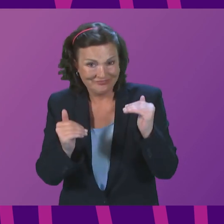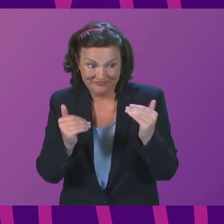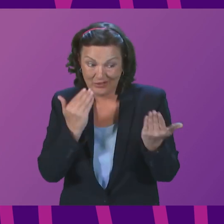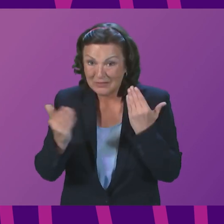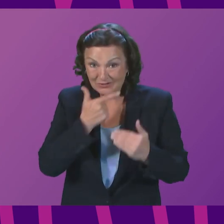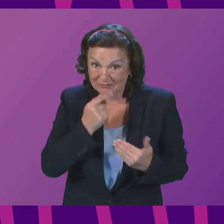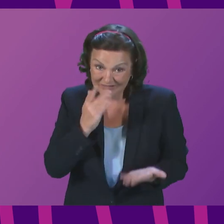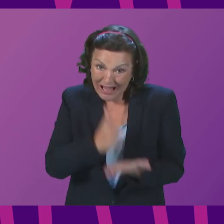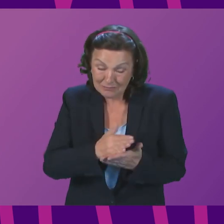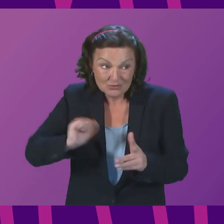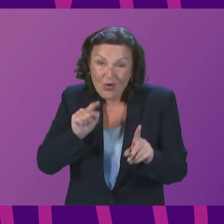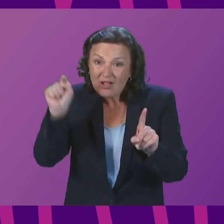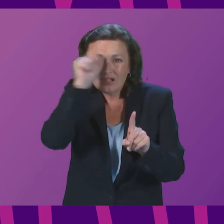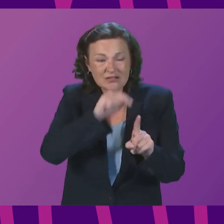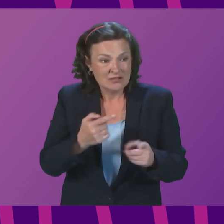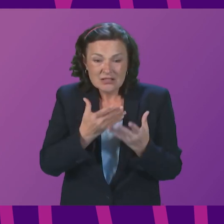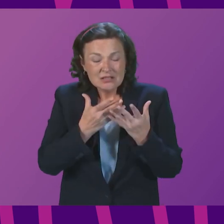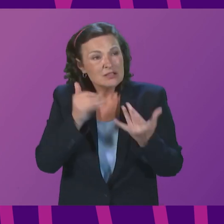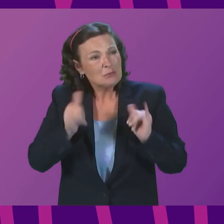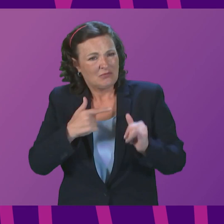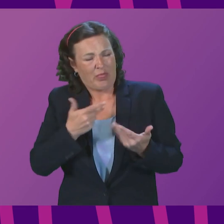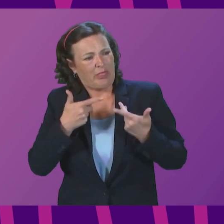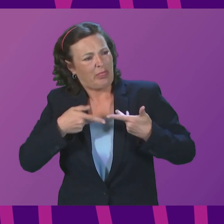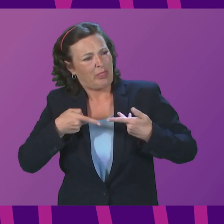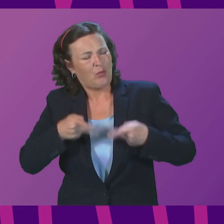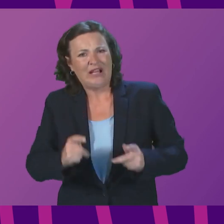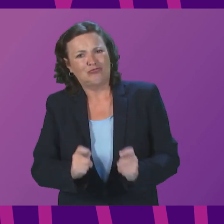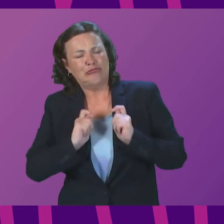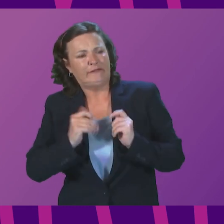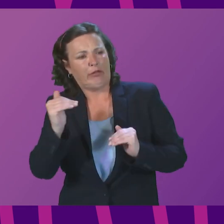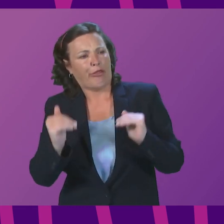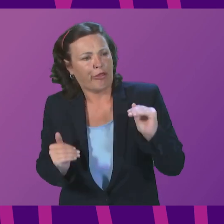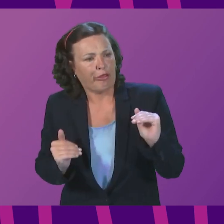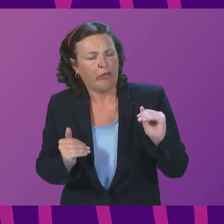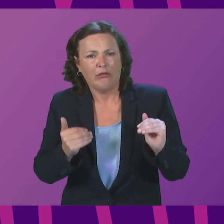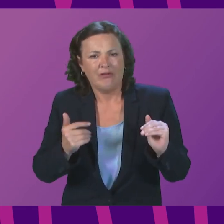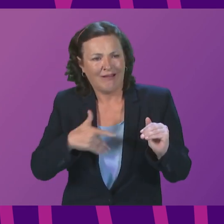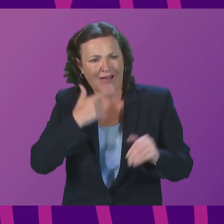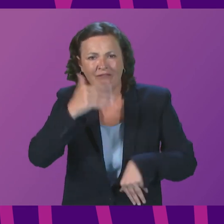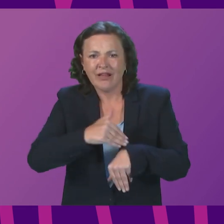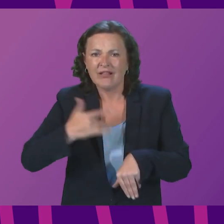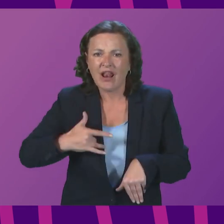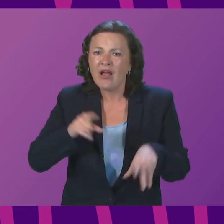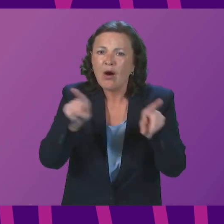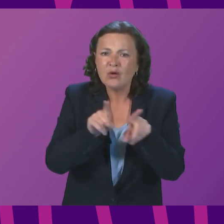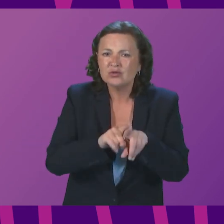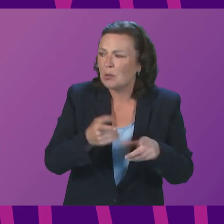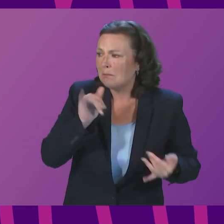For many women, those inequalities can define their lives—in some cases, simply because they are women, and in others, because they are women who live in areas where there are